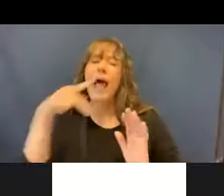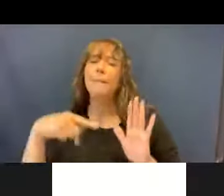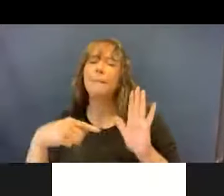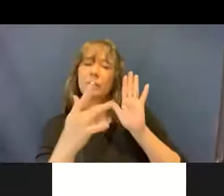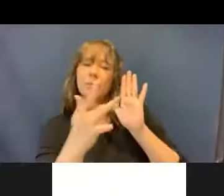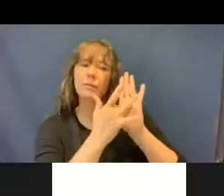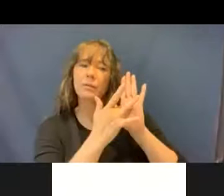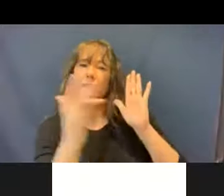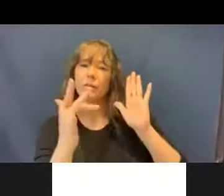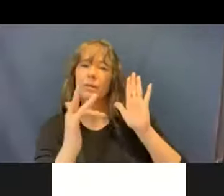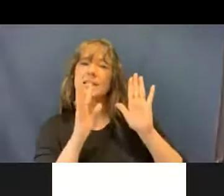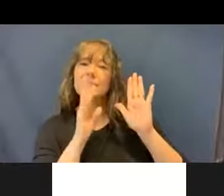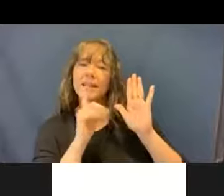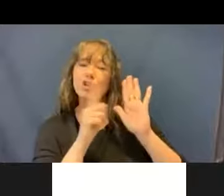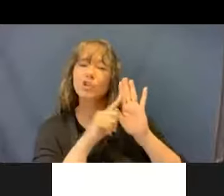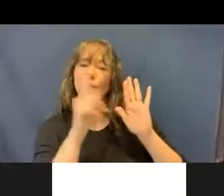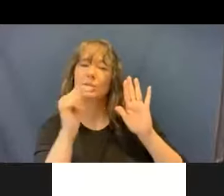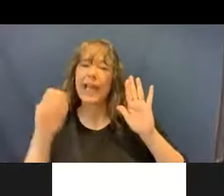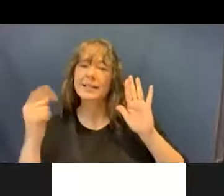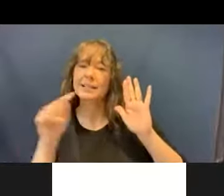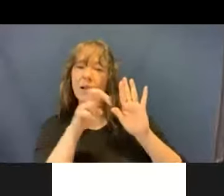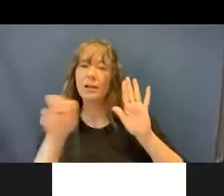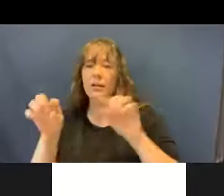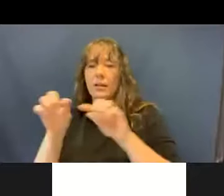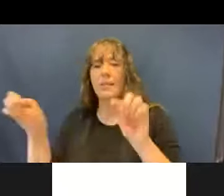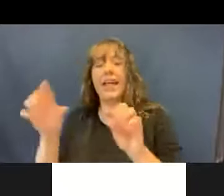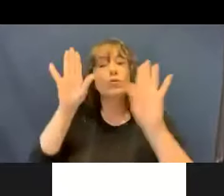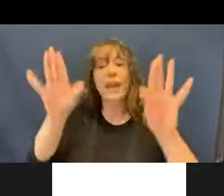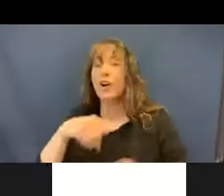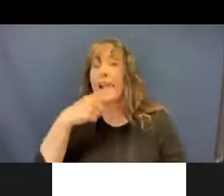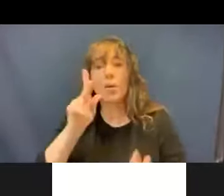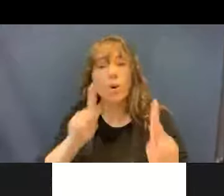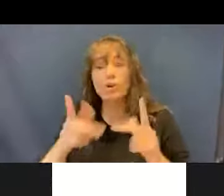for a hearing person who's trying to communicate somebody that's deaf or hard of hearing. But